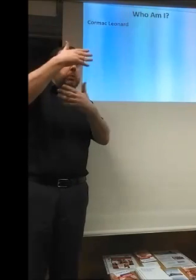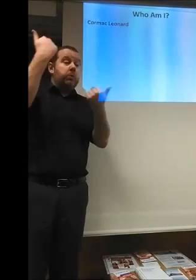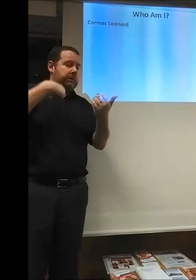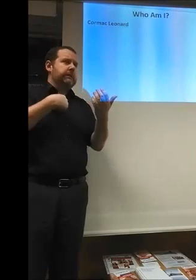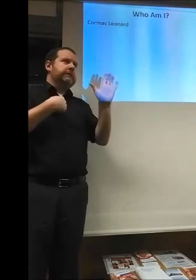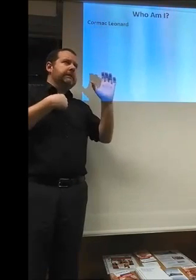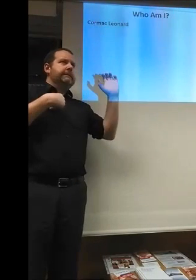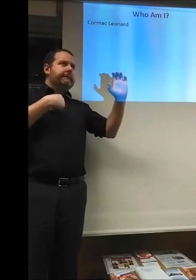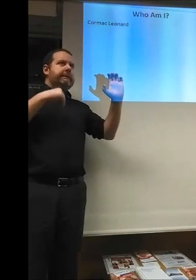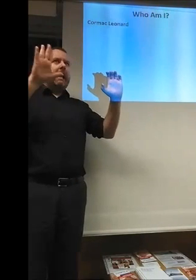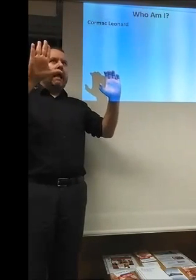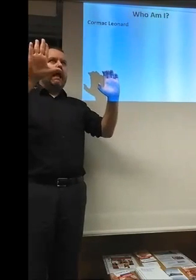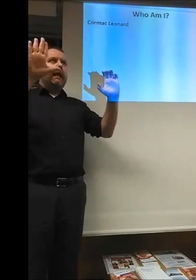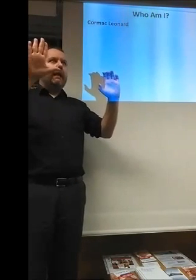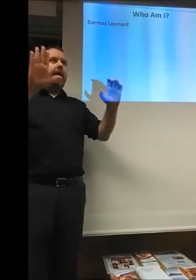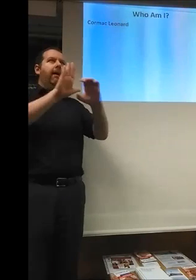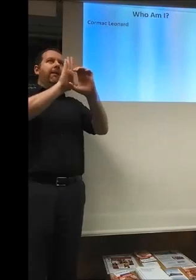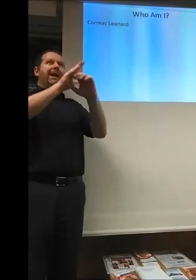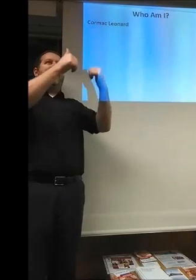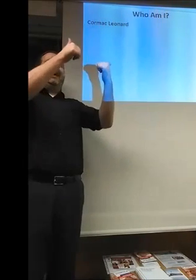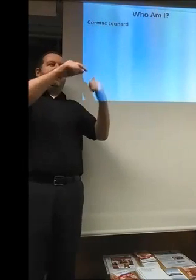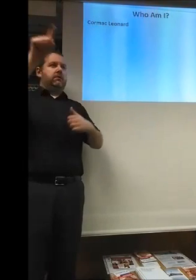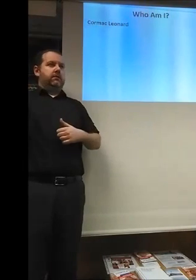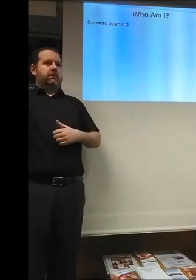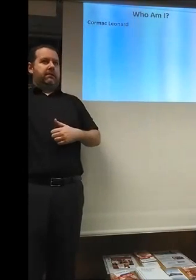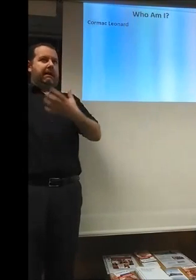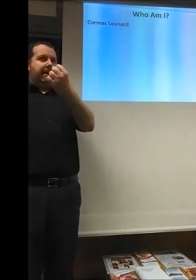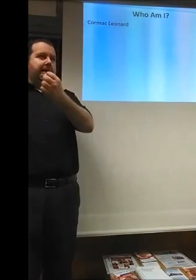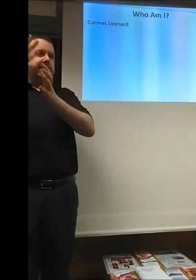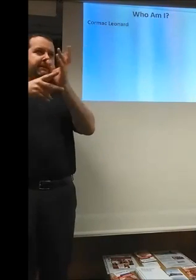so I had no idea I had no idea I always just put C and L together, and thought that was